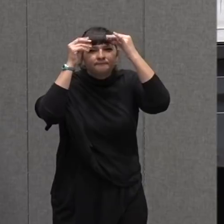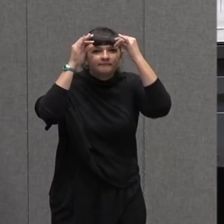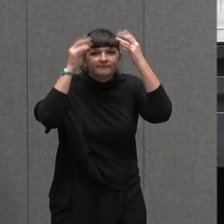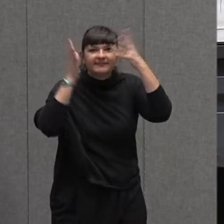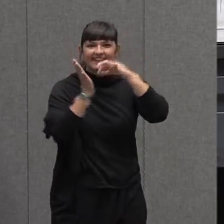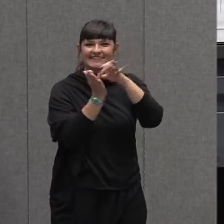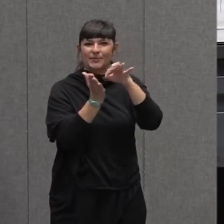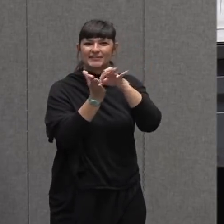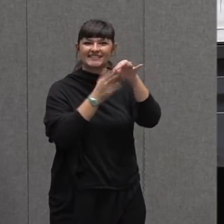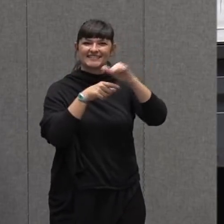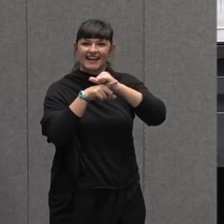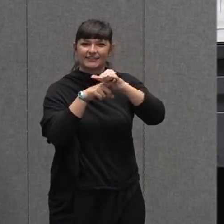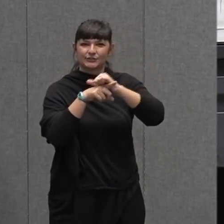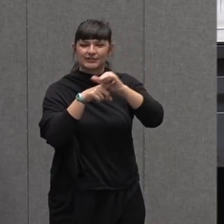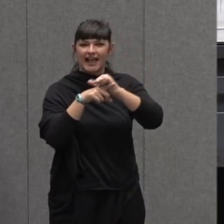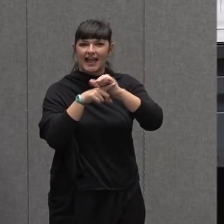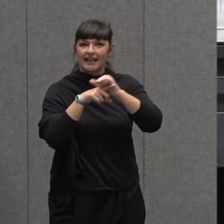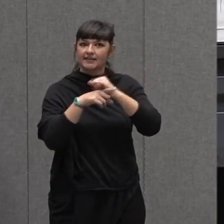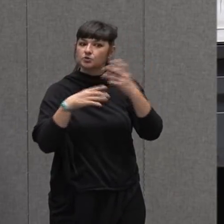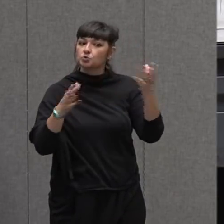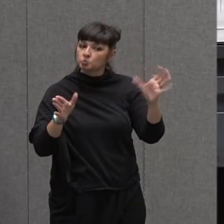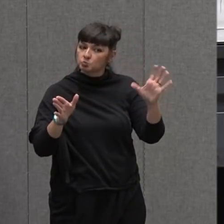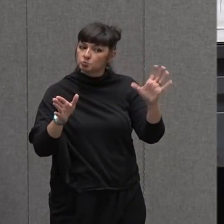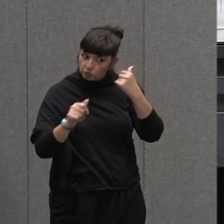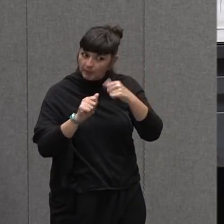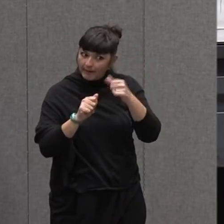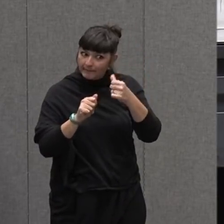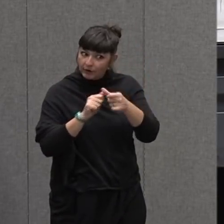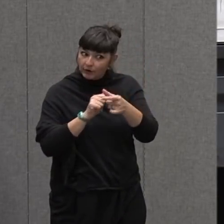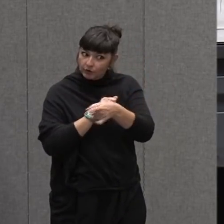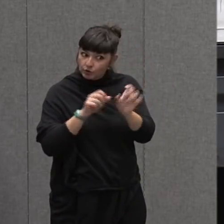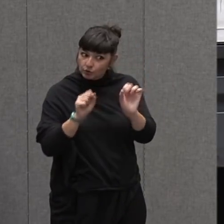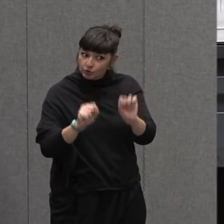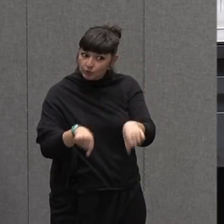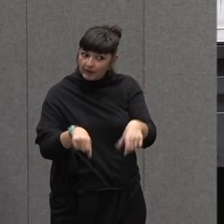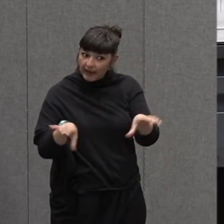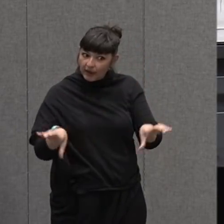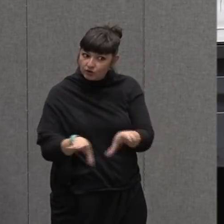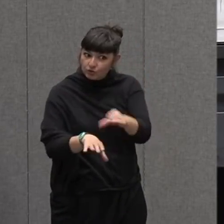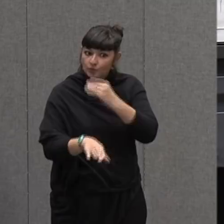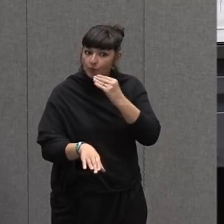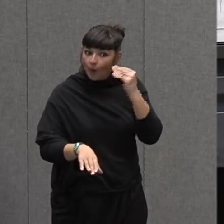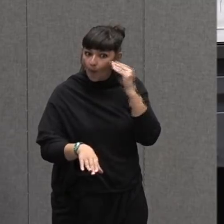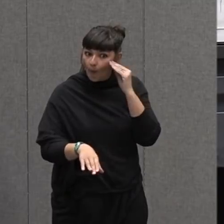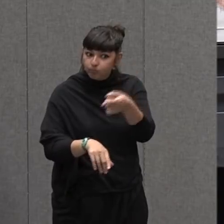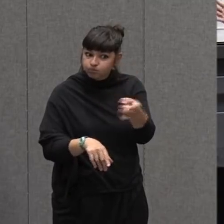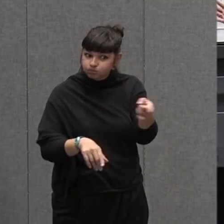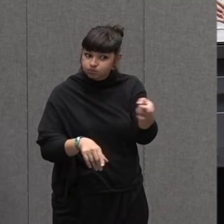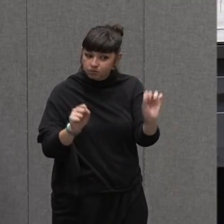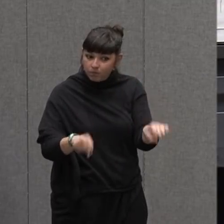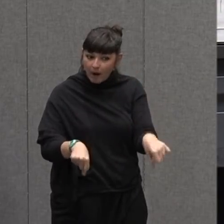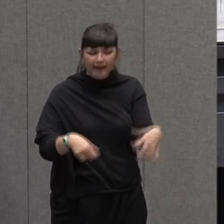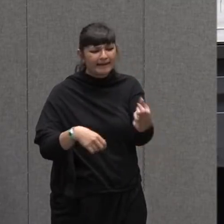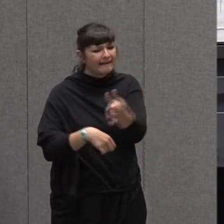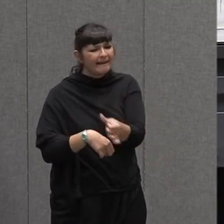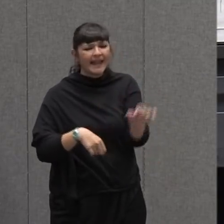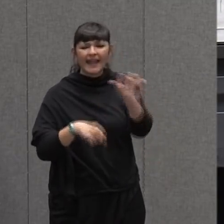that you can do this very easily at home with any number that you choose, in order to go forward or backward.